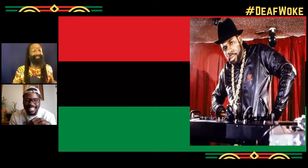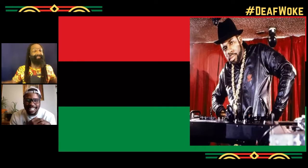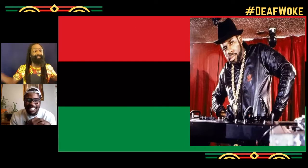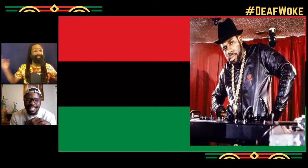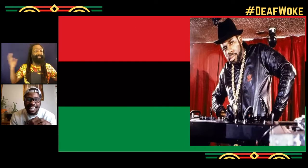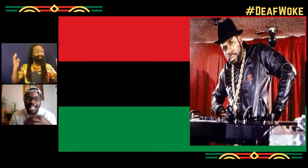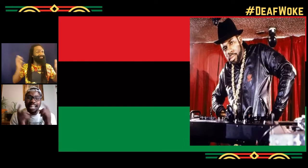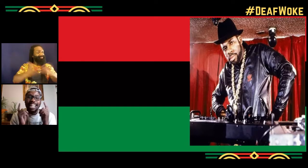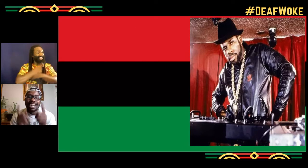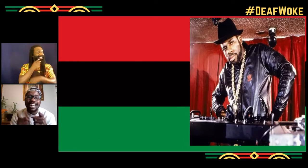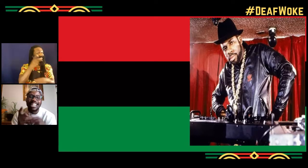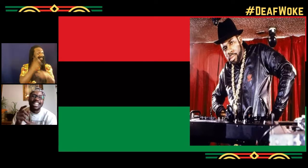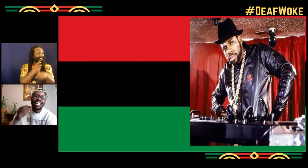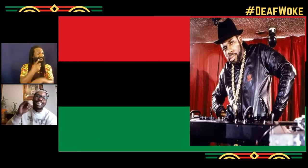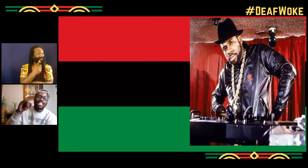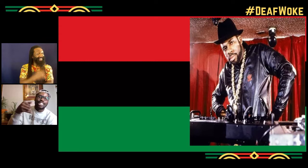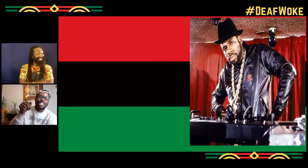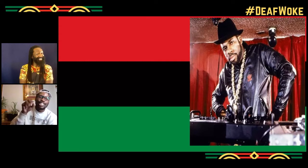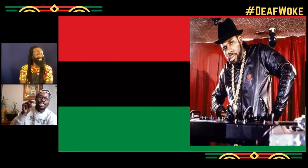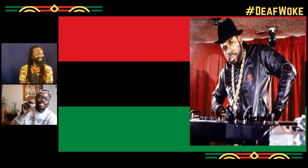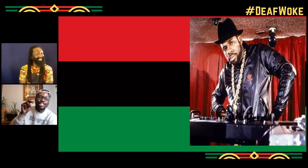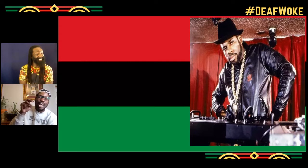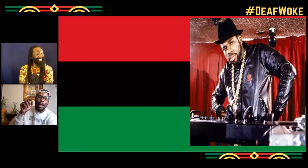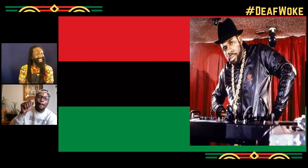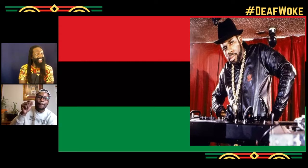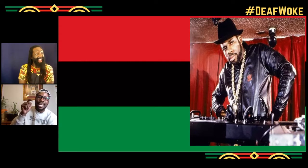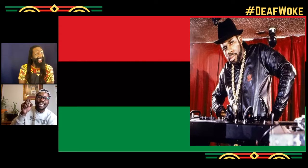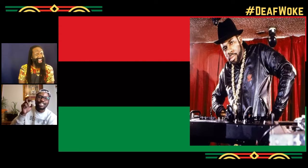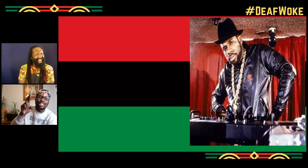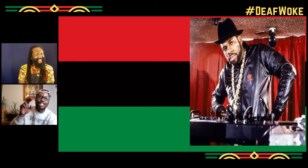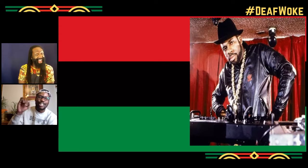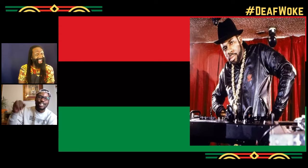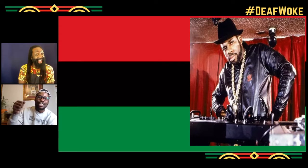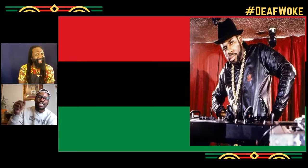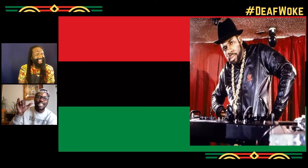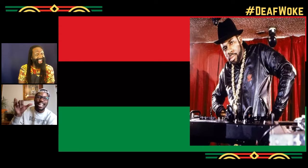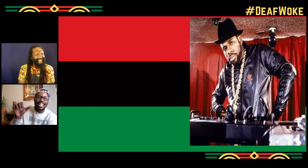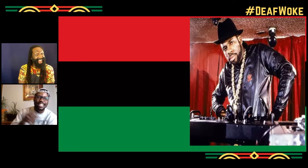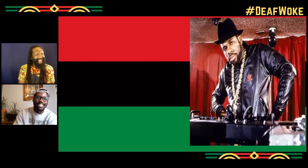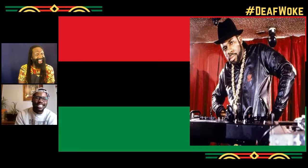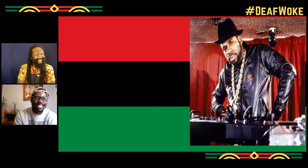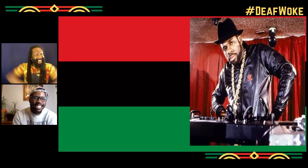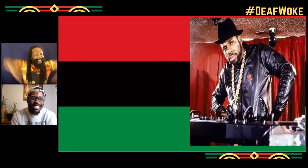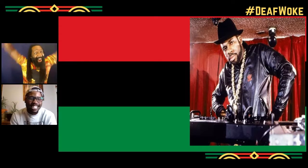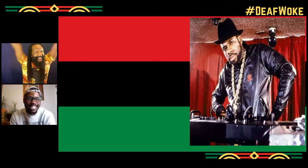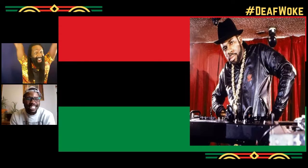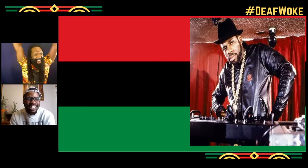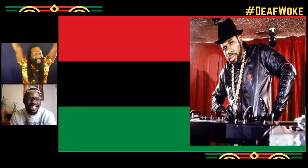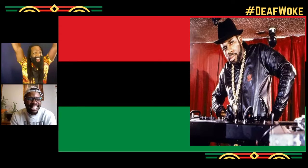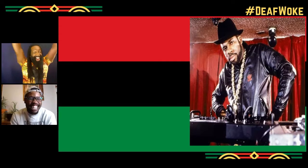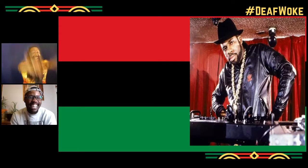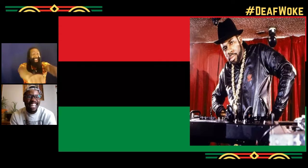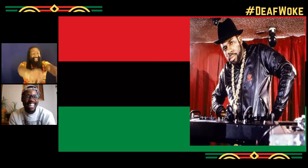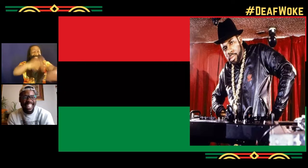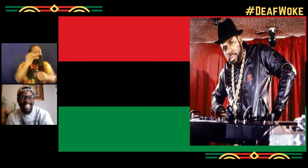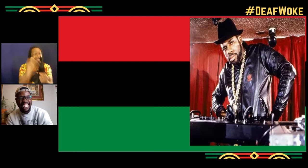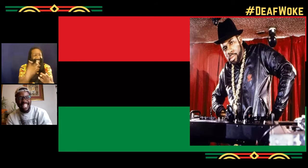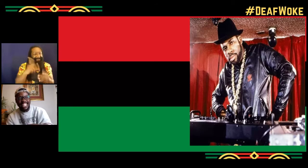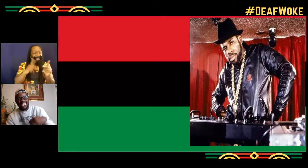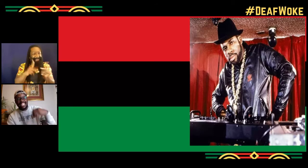to learn some more sign language. Now who is this.? That's DJ Jam Master Jay. Yes! Yes!